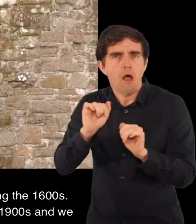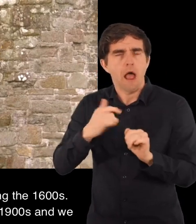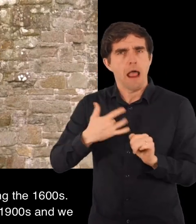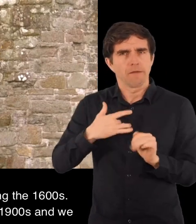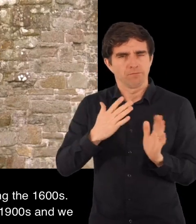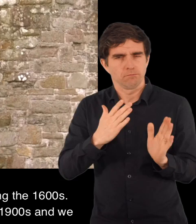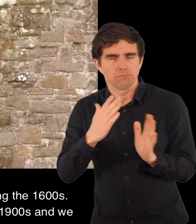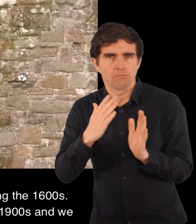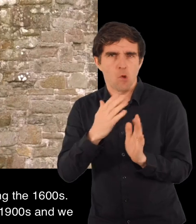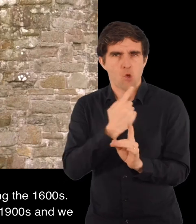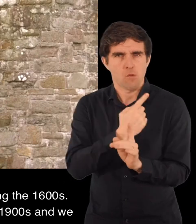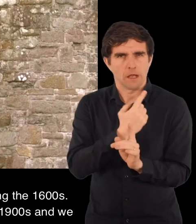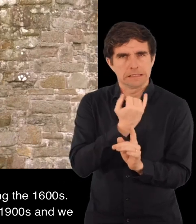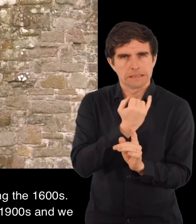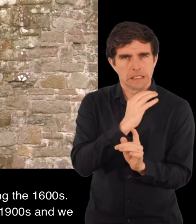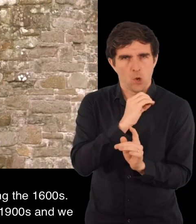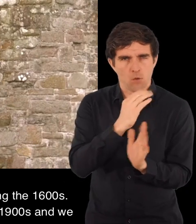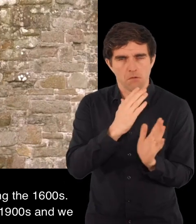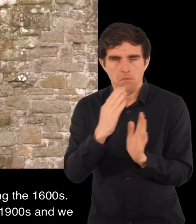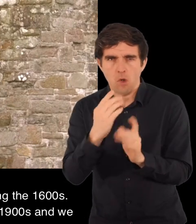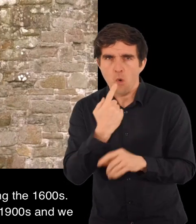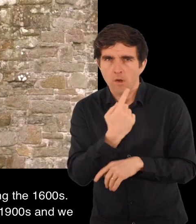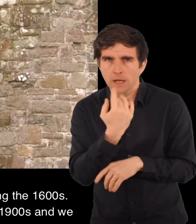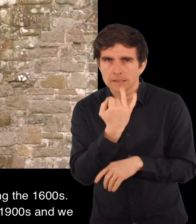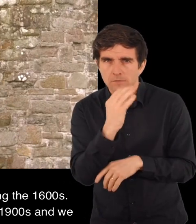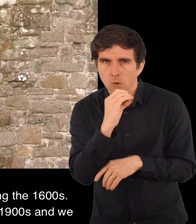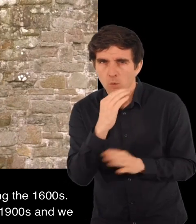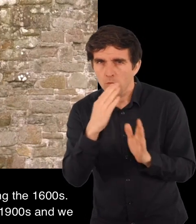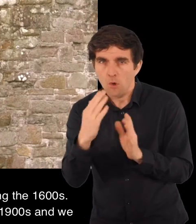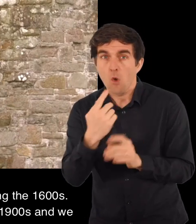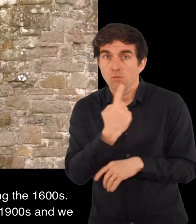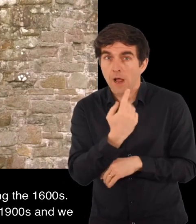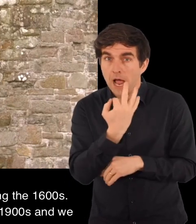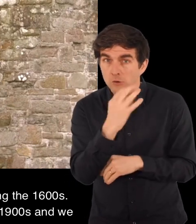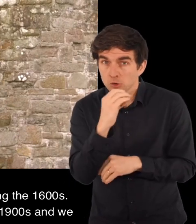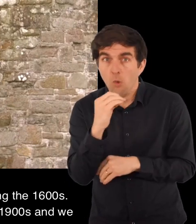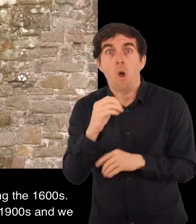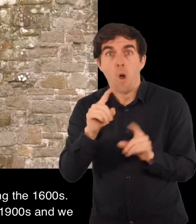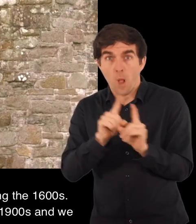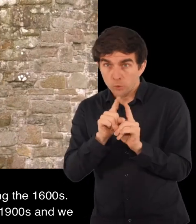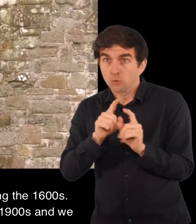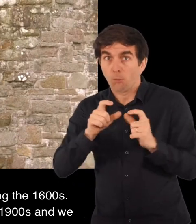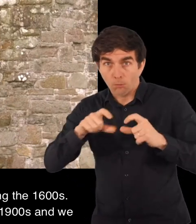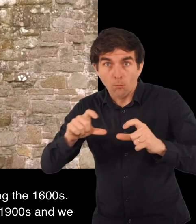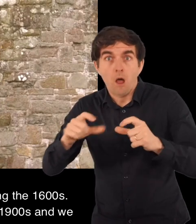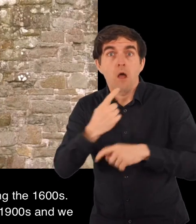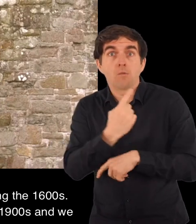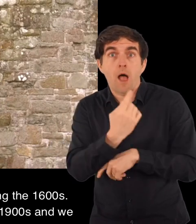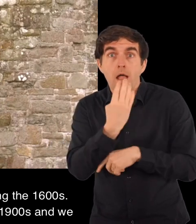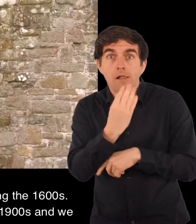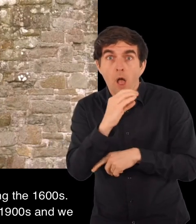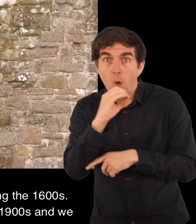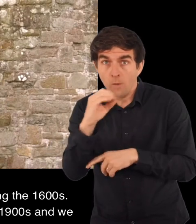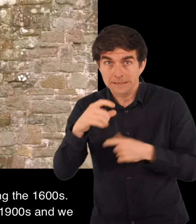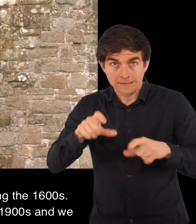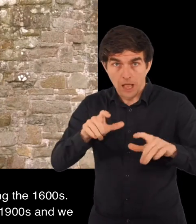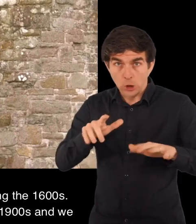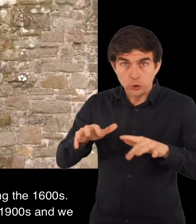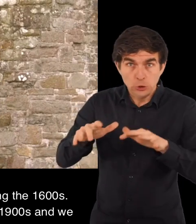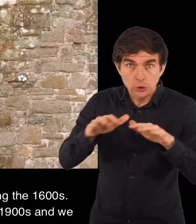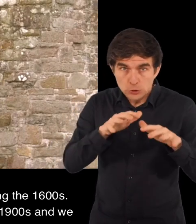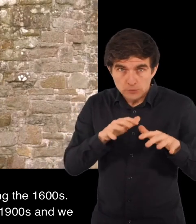they’re people who lived here during the 1600s. So 1700's and 1800's right into the 1900s and we